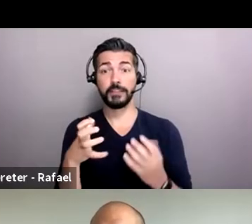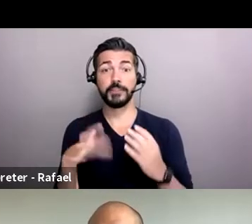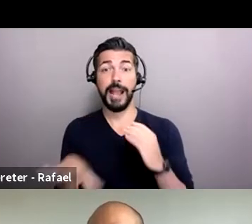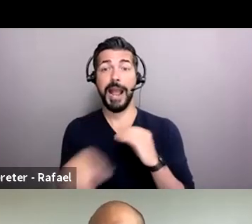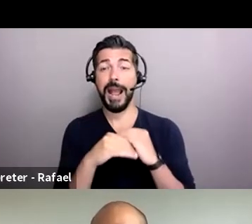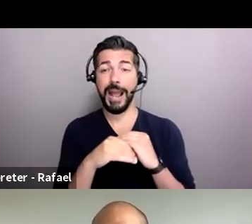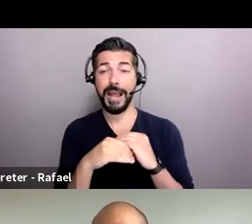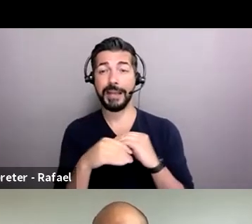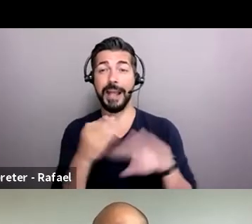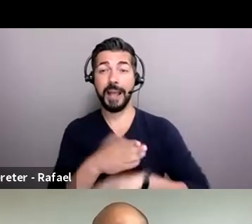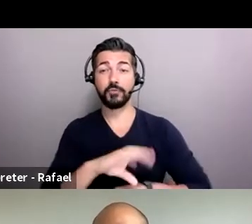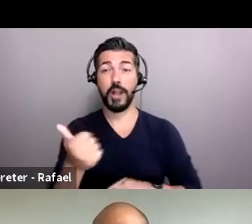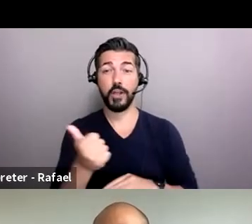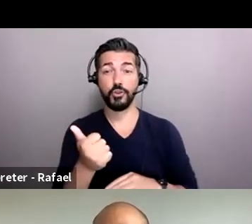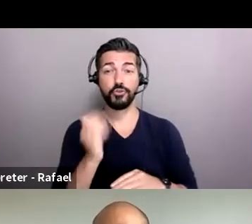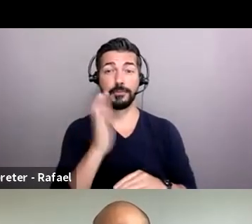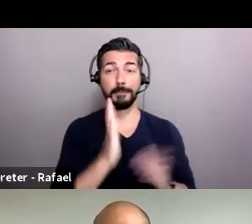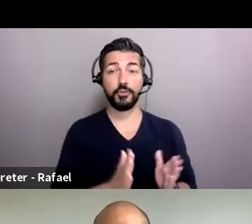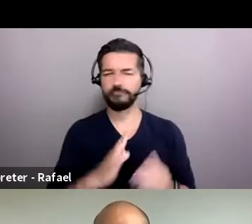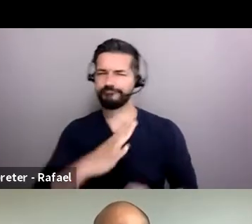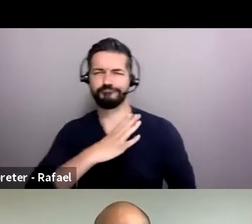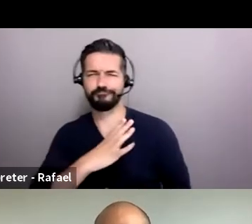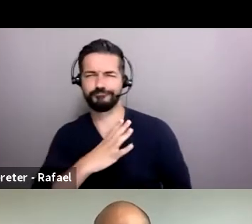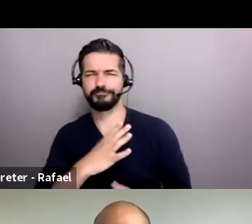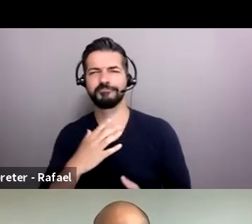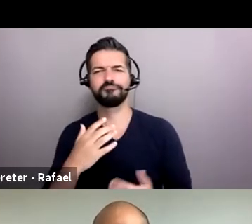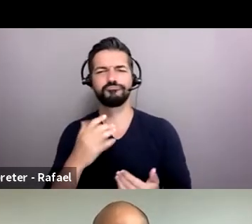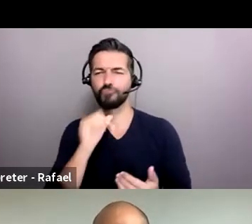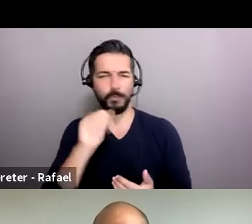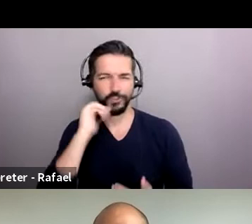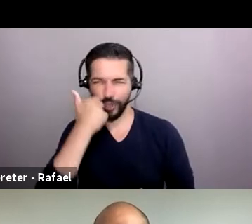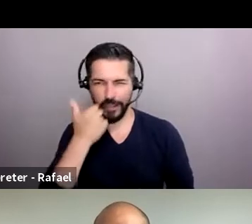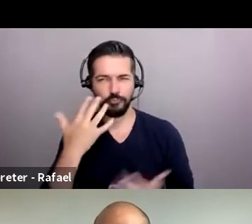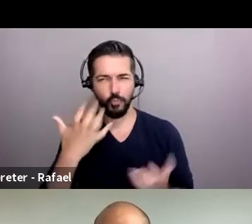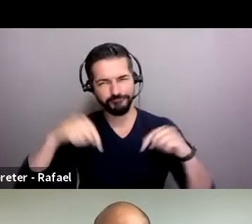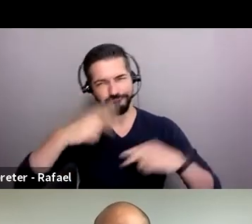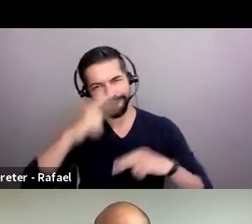speaker, don't be shy. We want to make this fun and conversational. So Let's start with the first question.